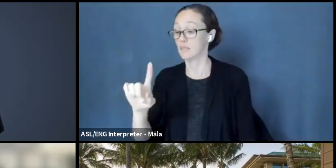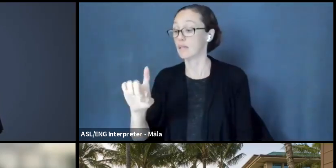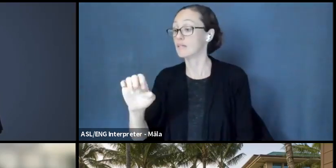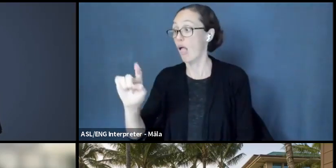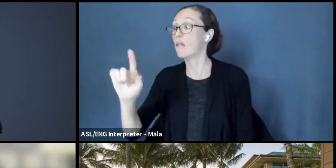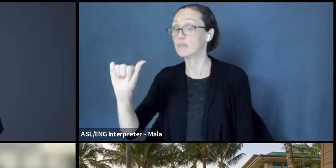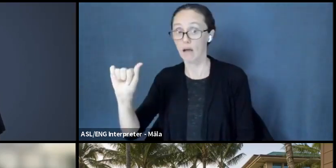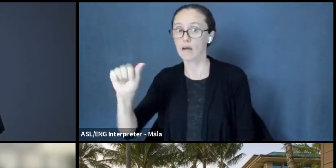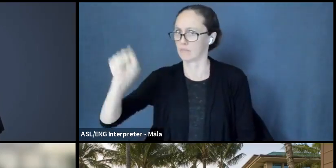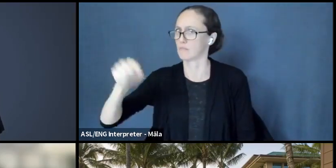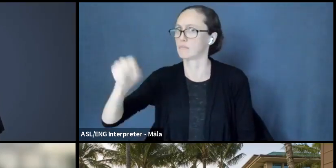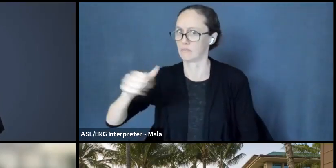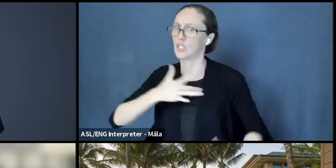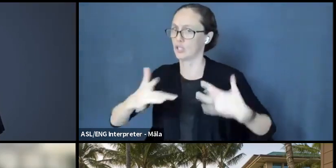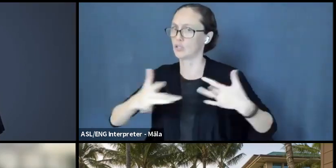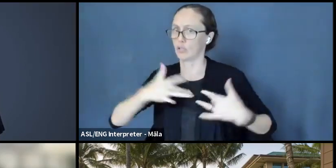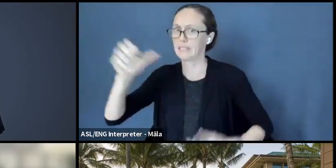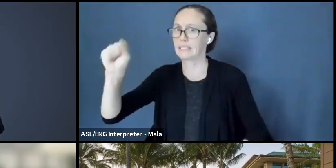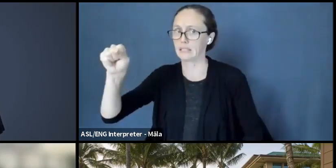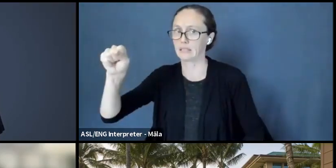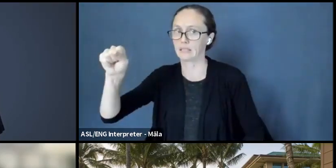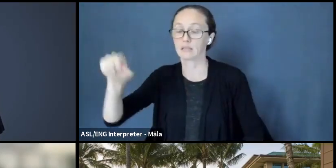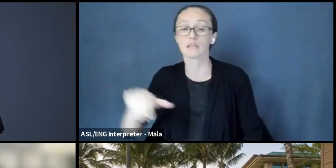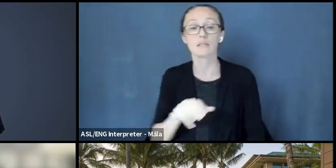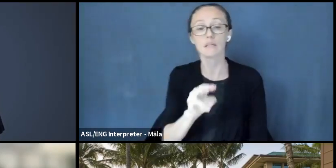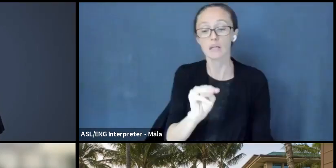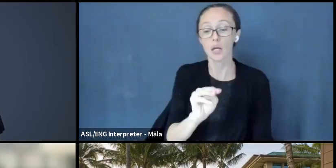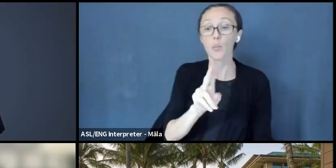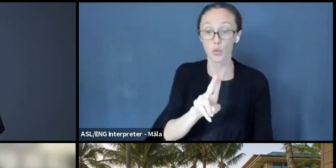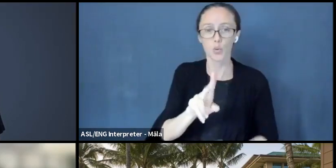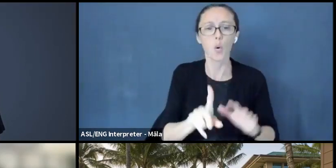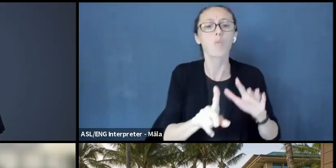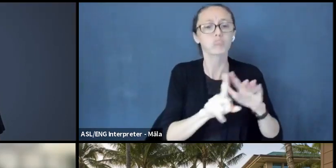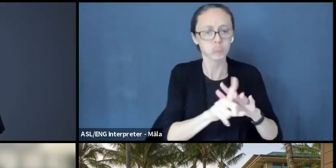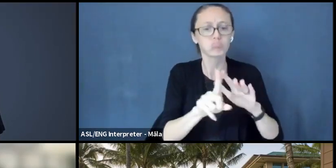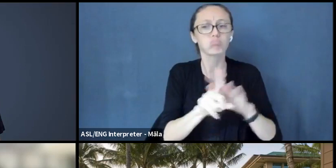globally and they have detected it in the United States.